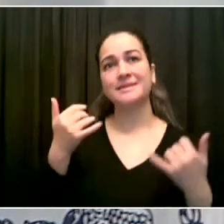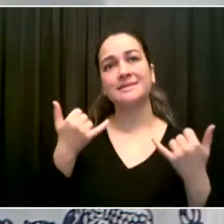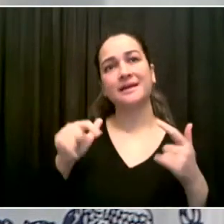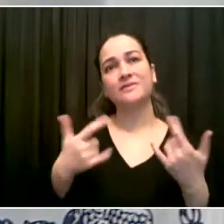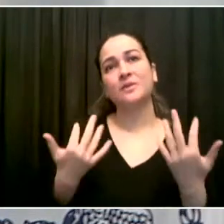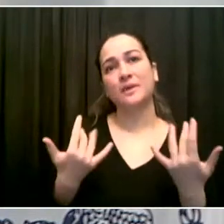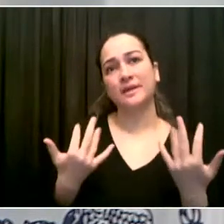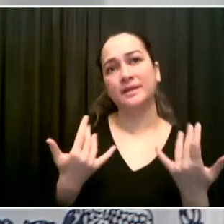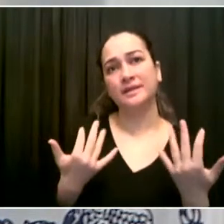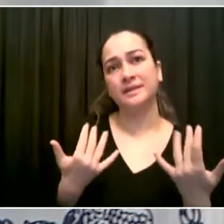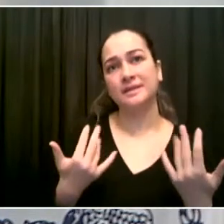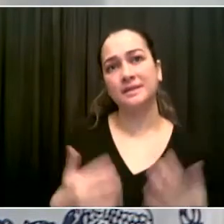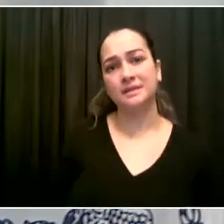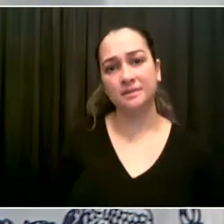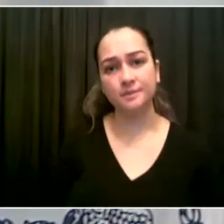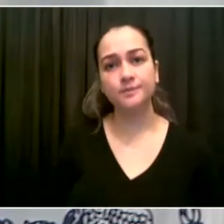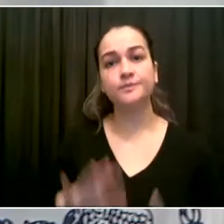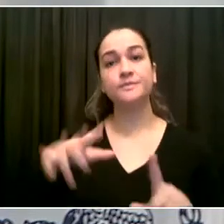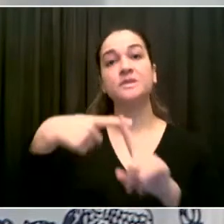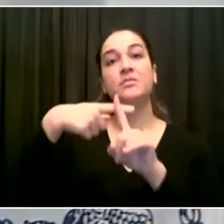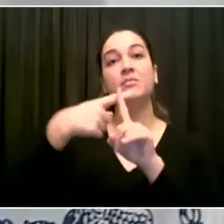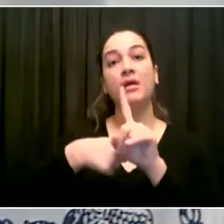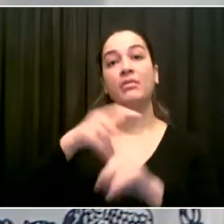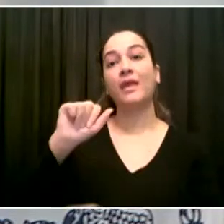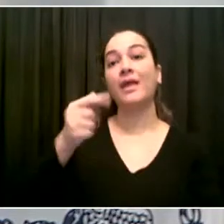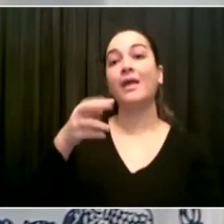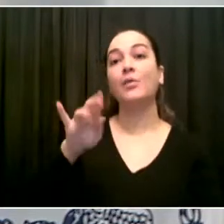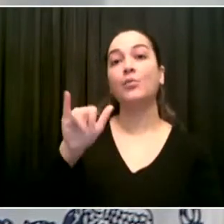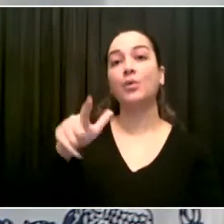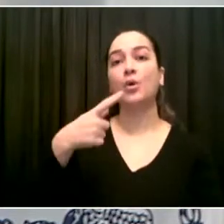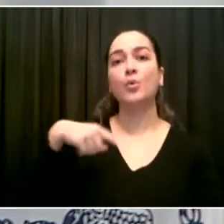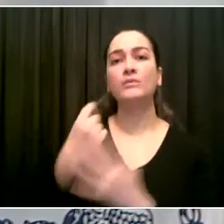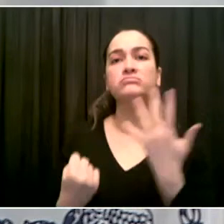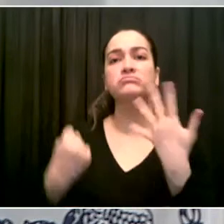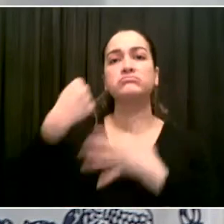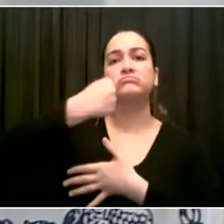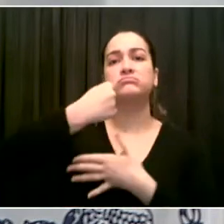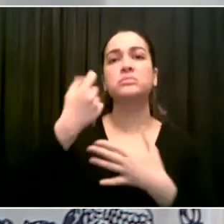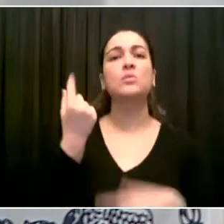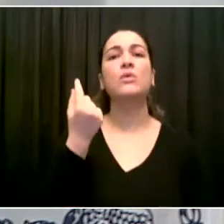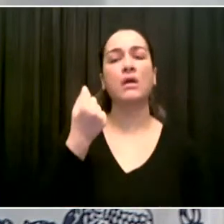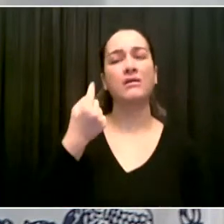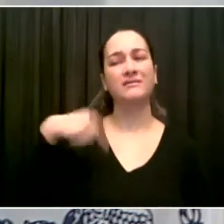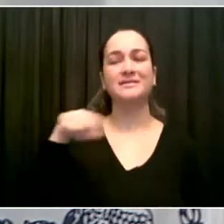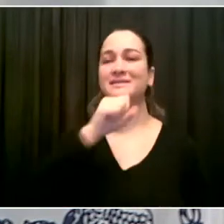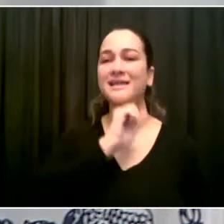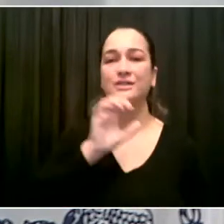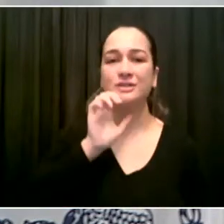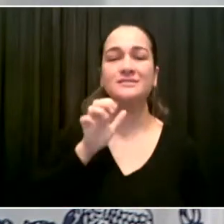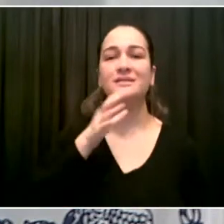NEED, SENIORS, PEPEPOLELE WITITH P- EXISTING CONDITIONS. . WHATEVER THE DECISION THEY MAKE WE ARE GOING TO WORK K